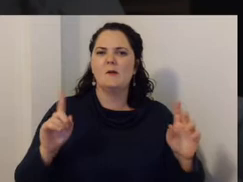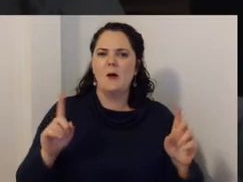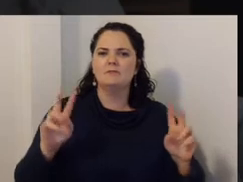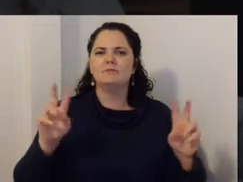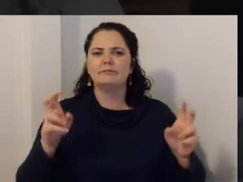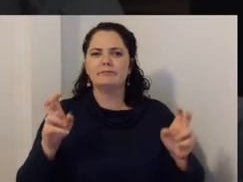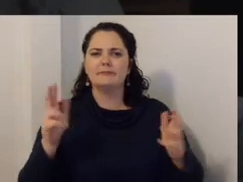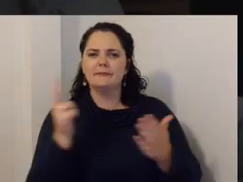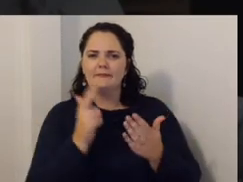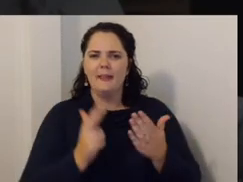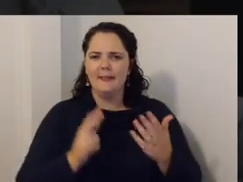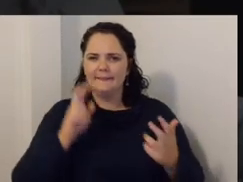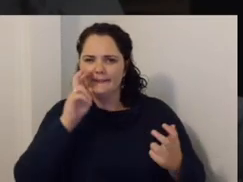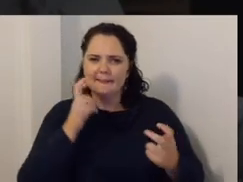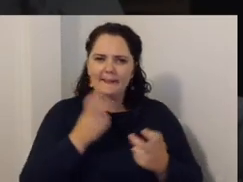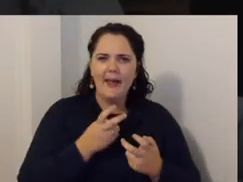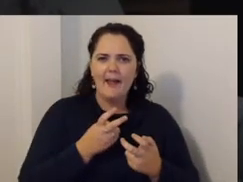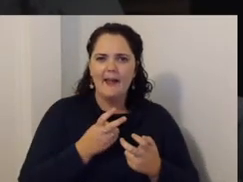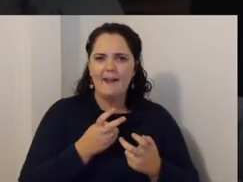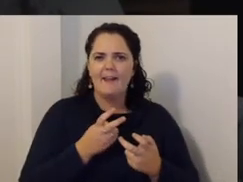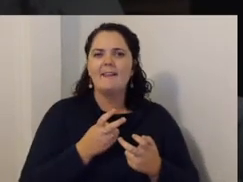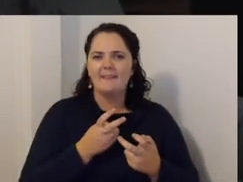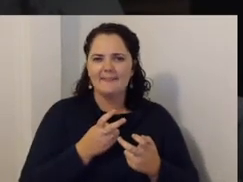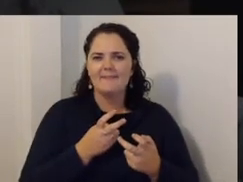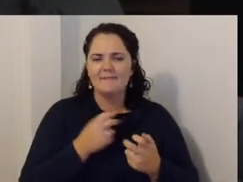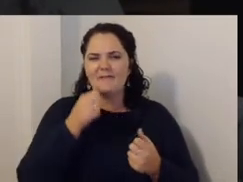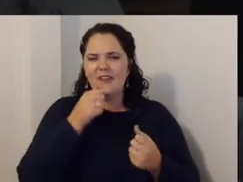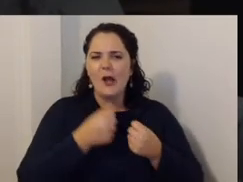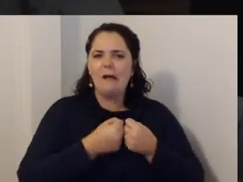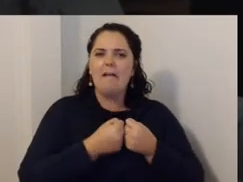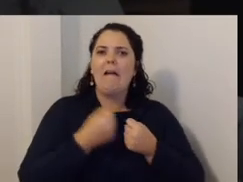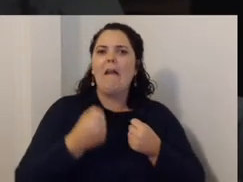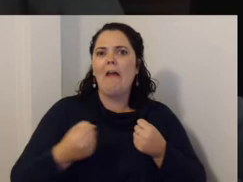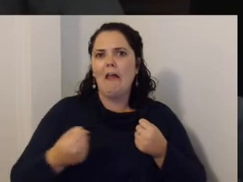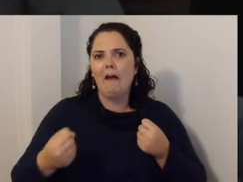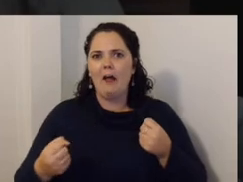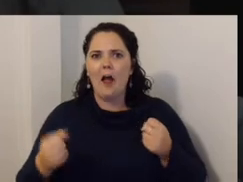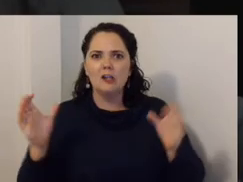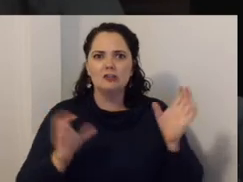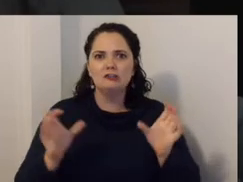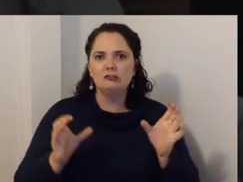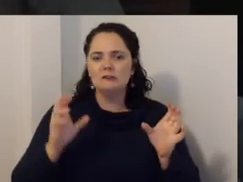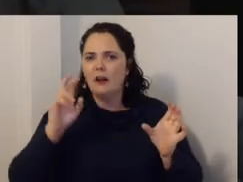manner, where not only is it really really um a kind of exaggerated melodrama of light and shadow